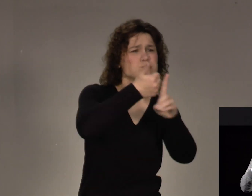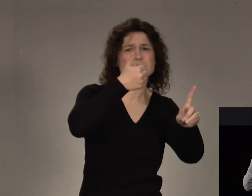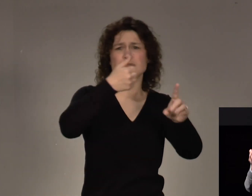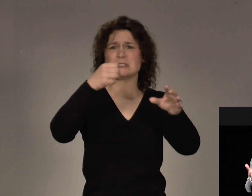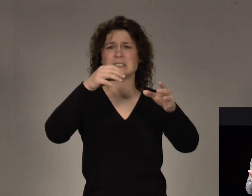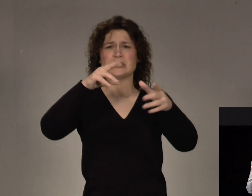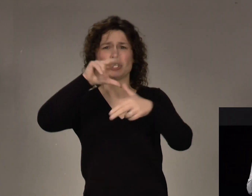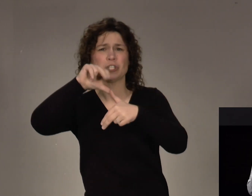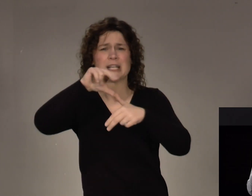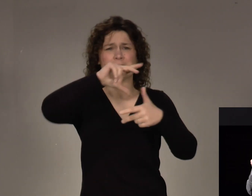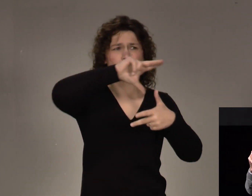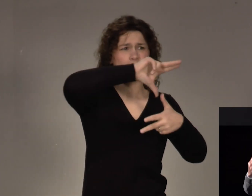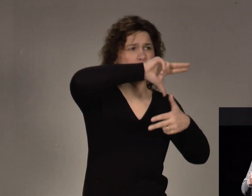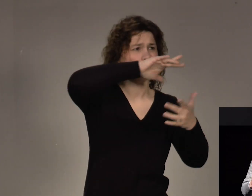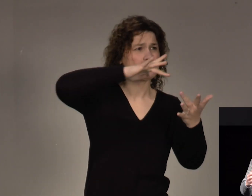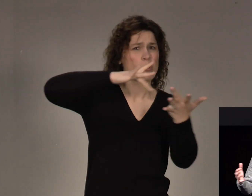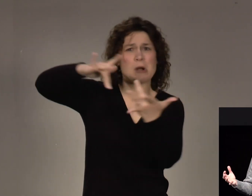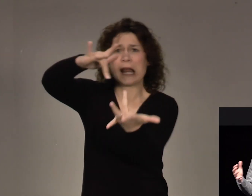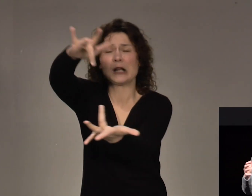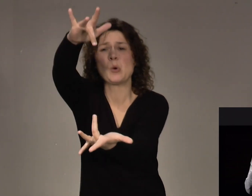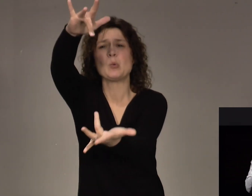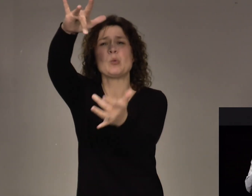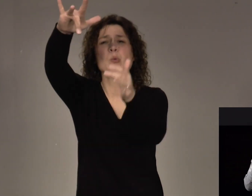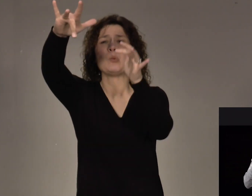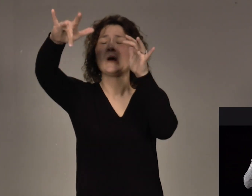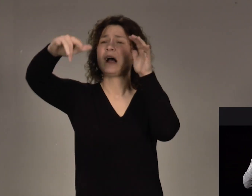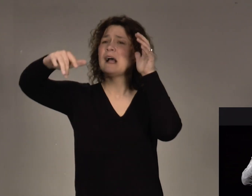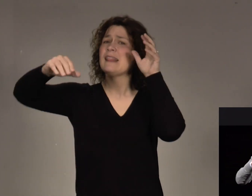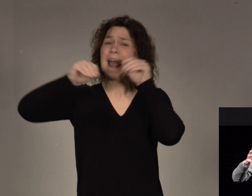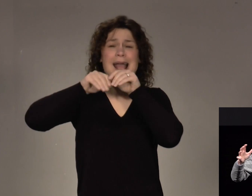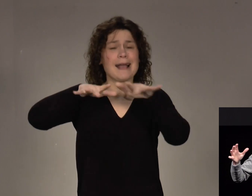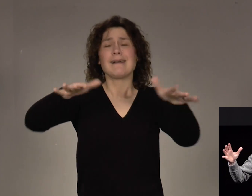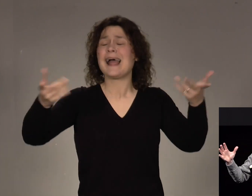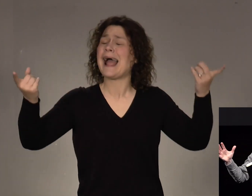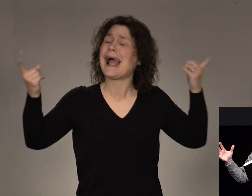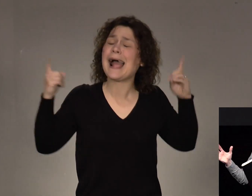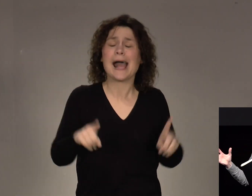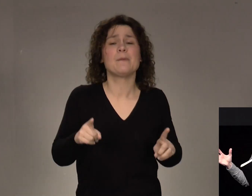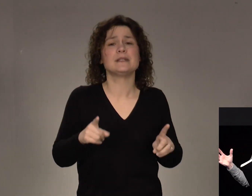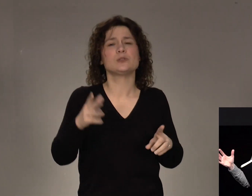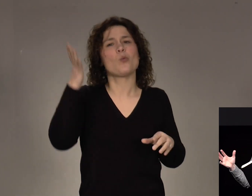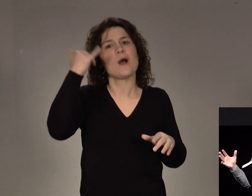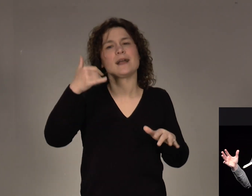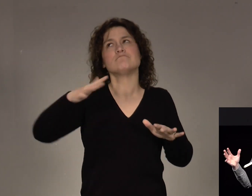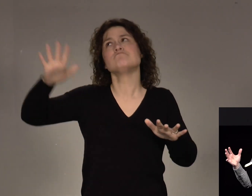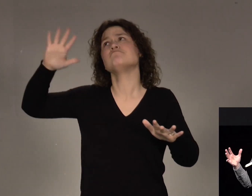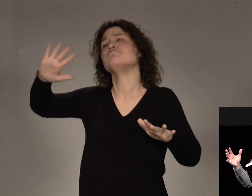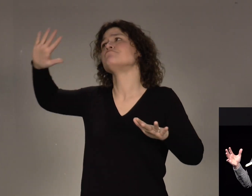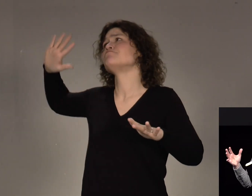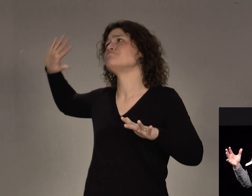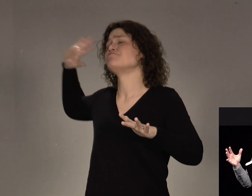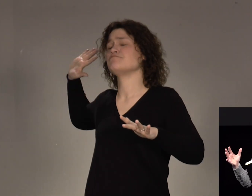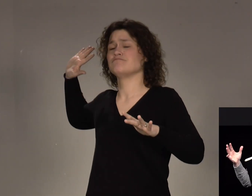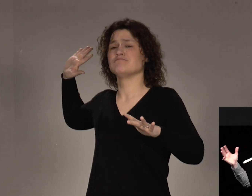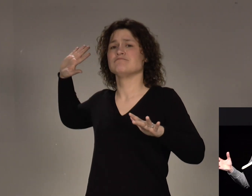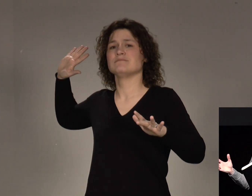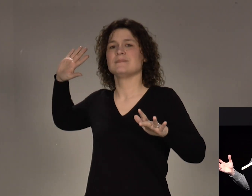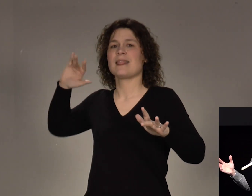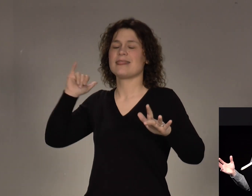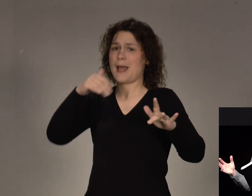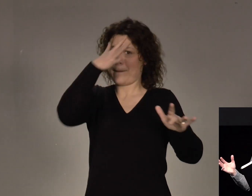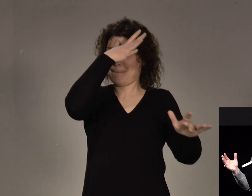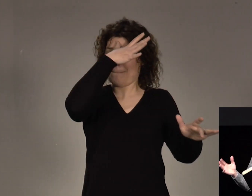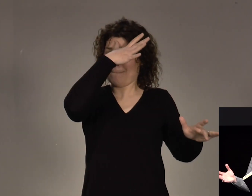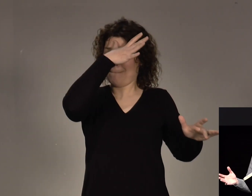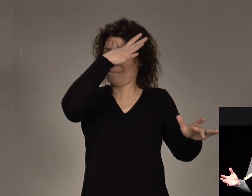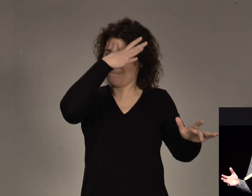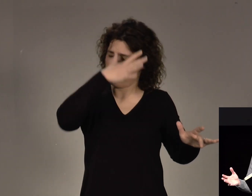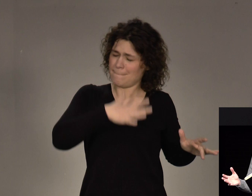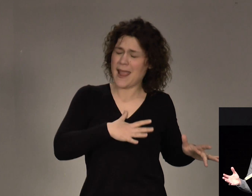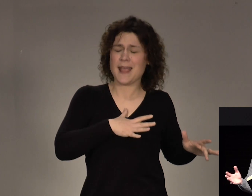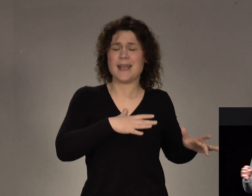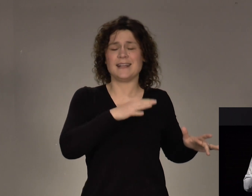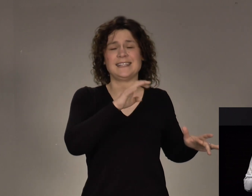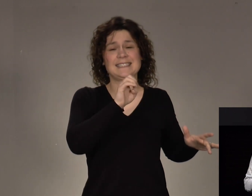crime and sin flourish because it goes all the way back to the fall in Eden. "But